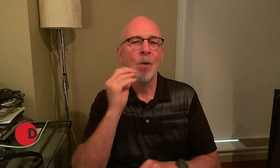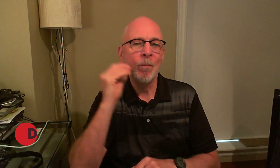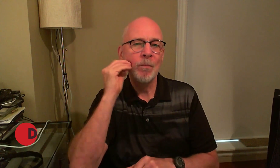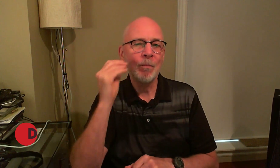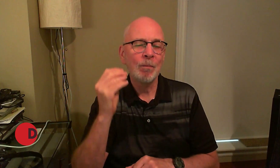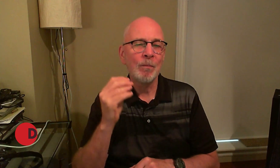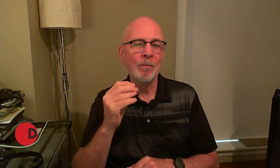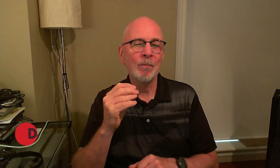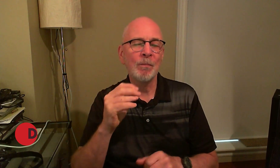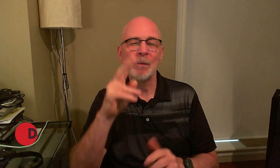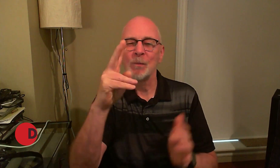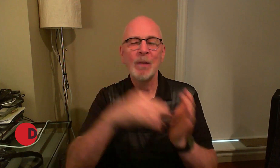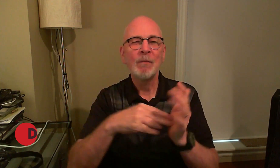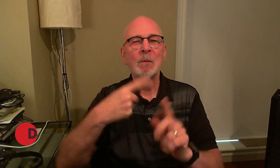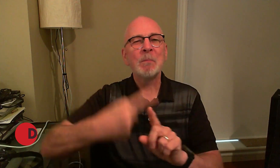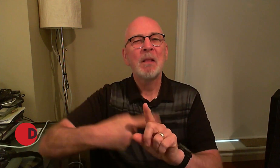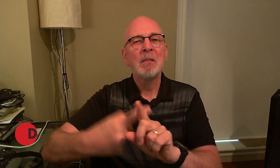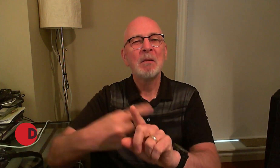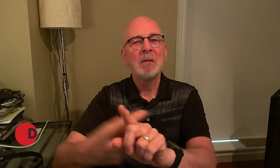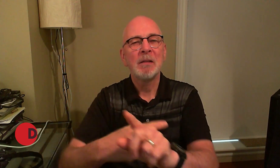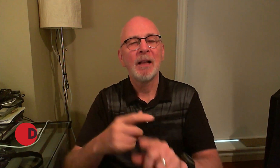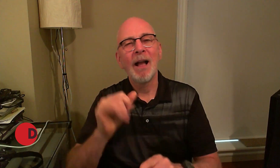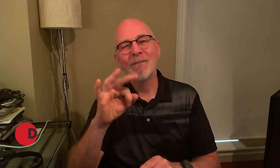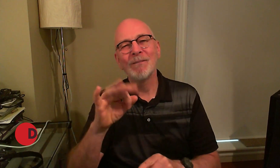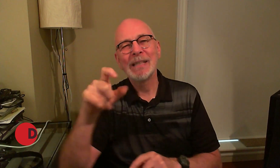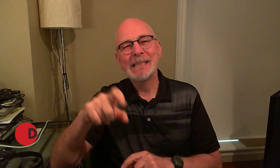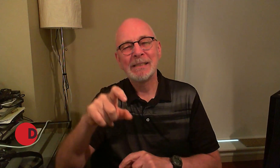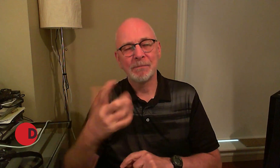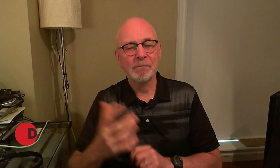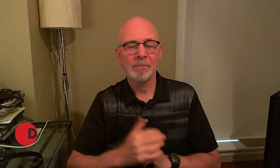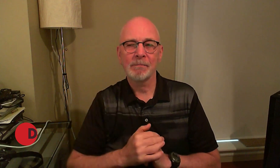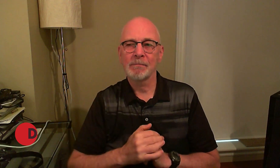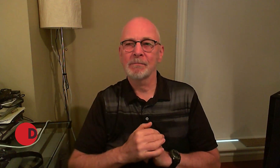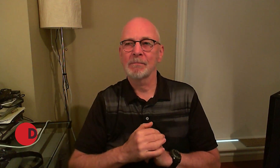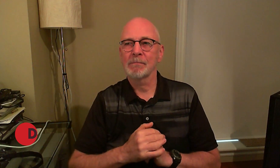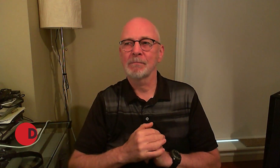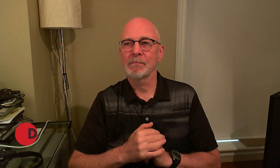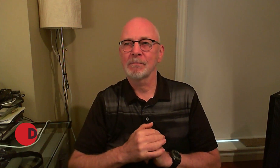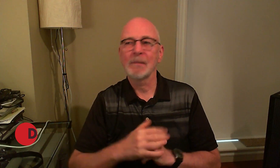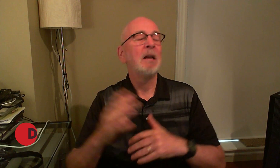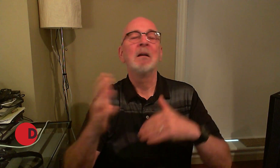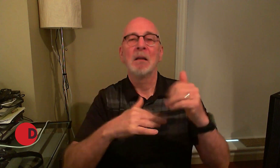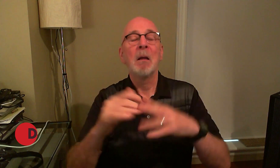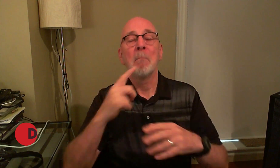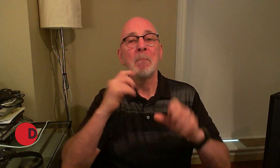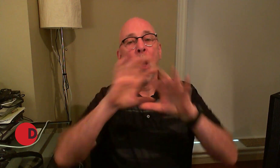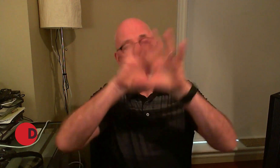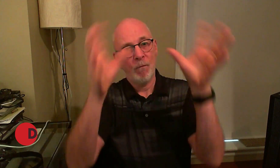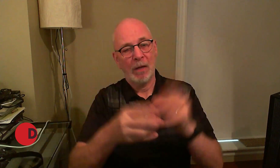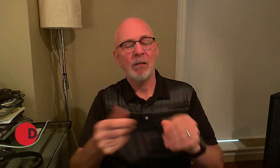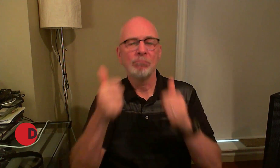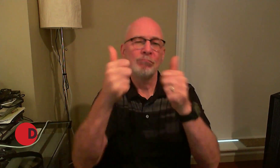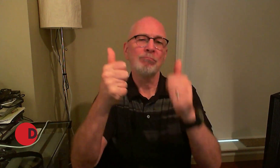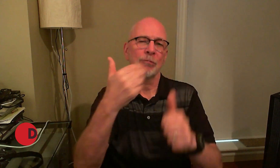for all of Canada. He gave money to people staying at home, $2,000 every